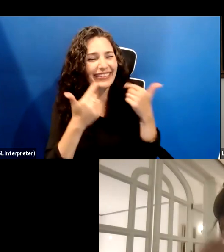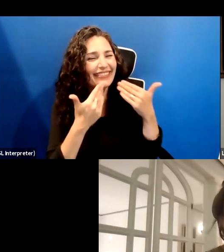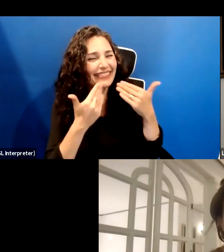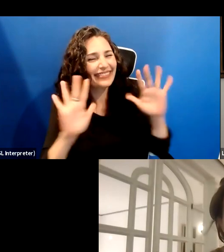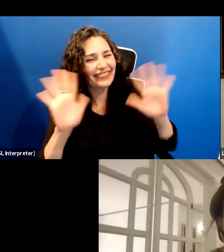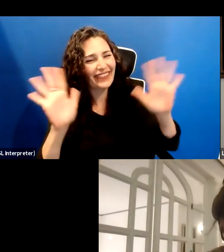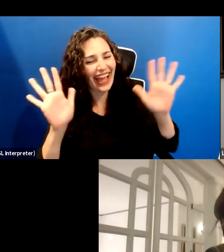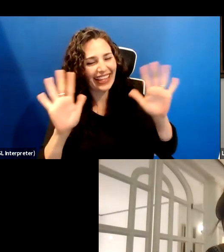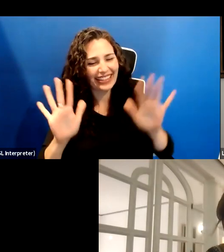Take care, bye bye.